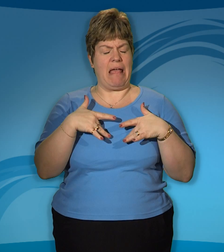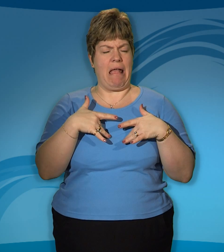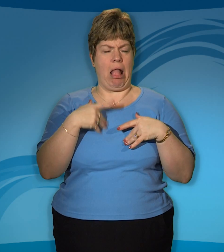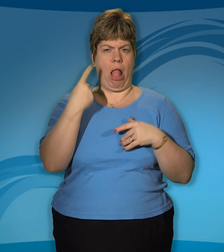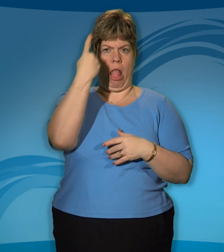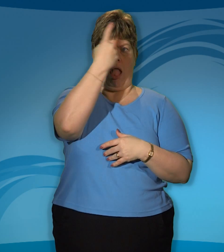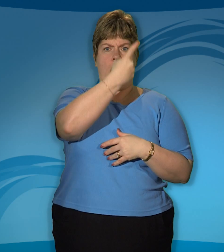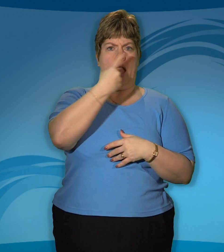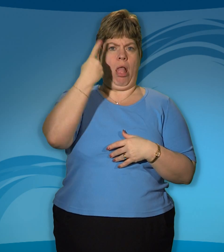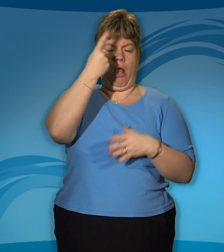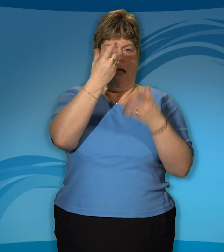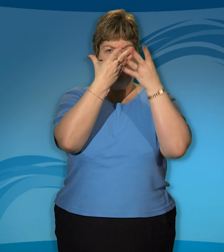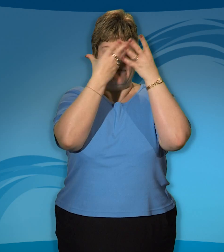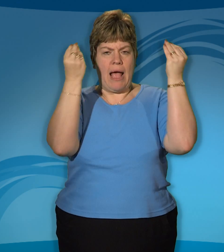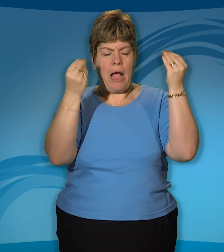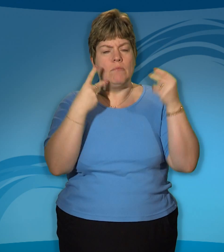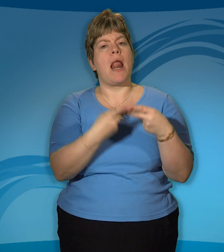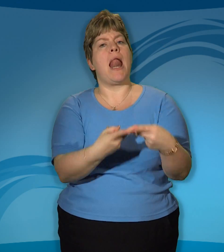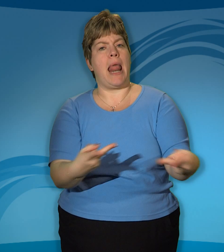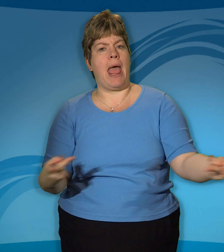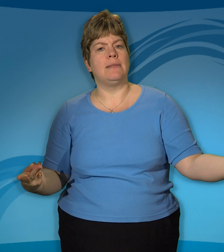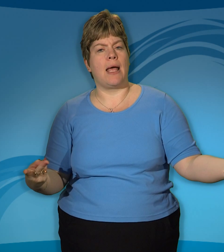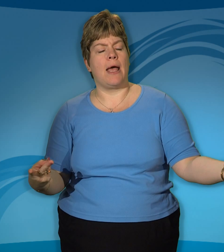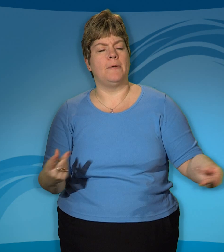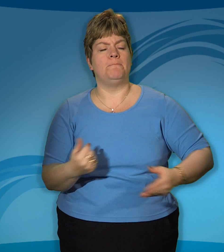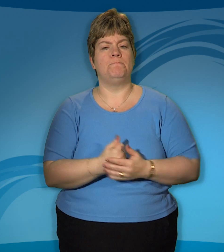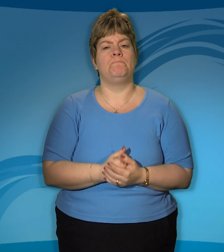Lie flat if you feel faint or dizzy.